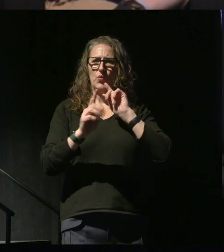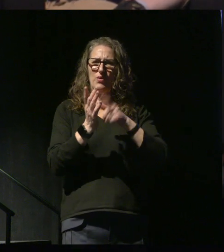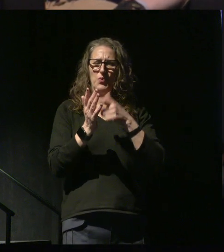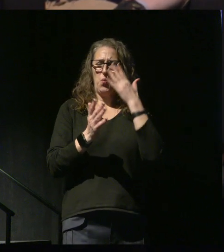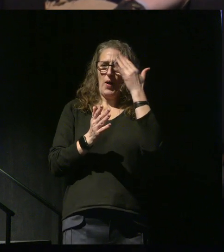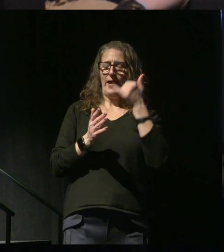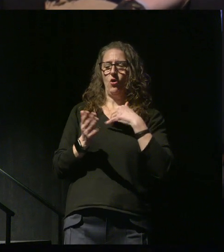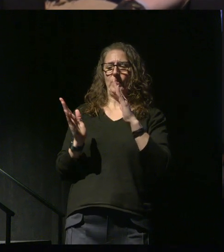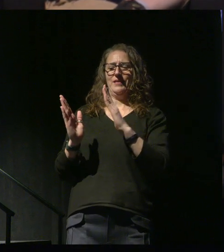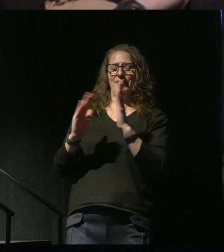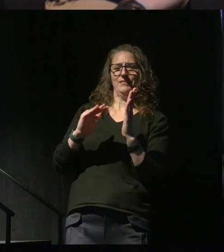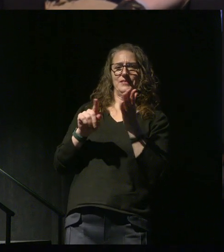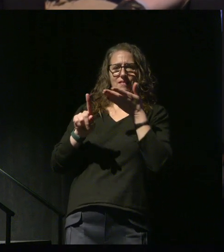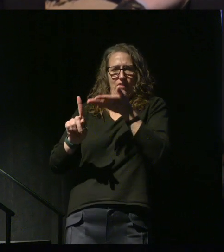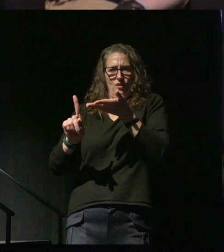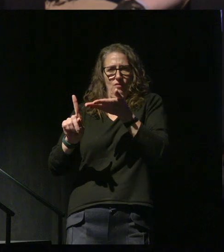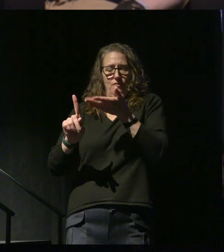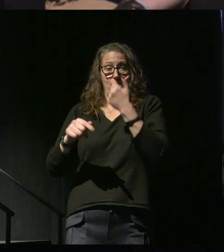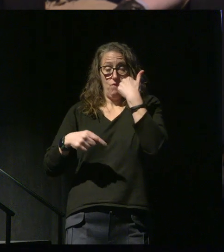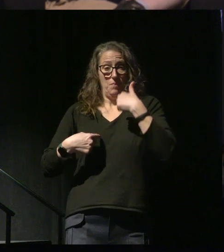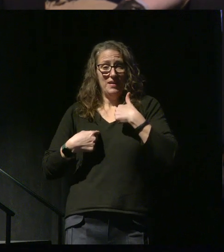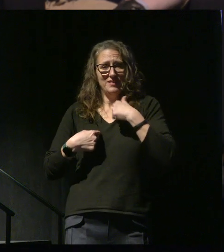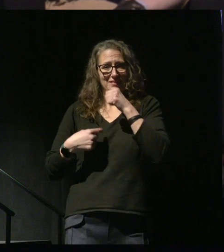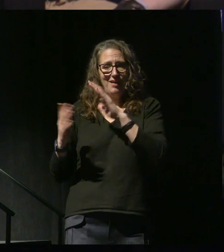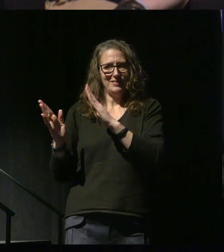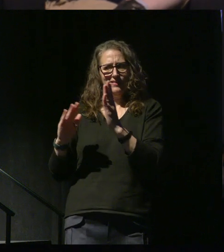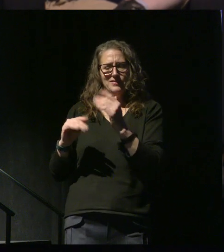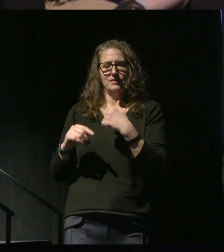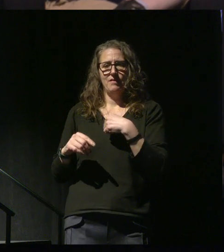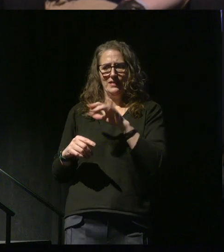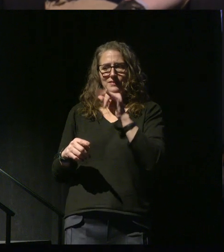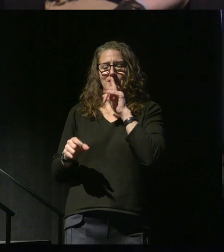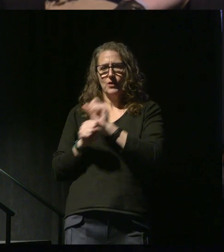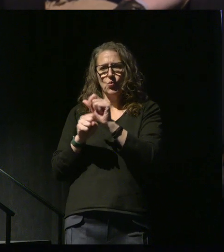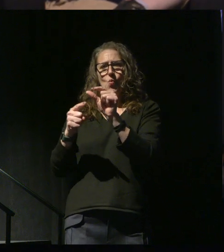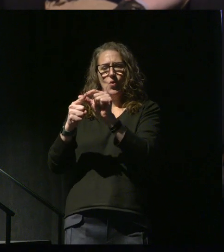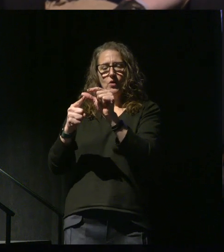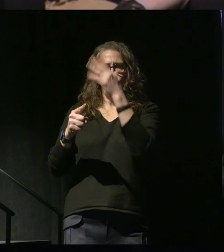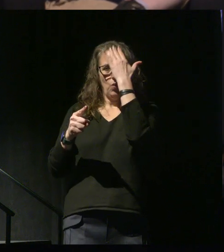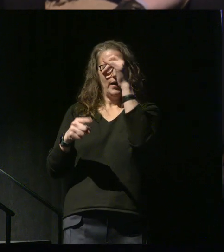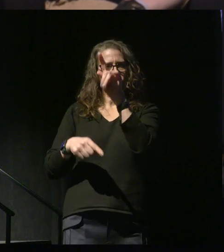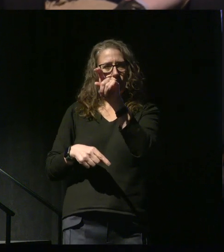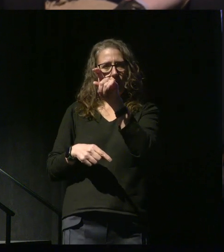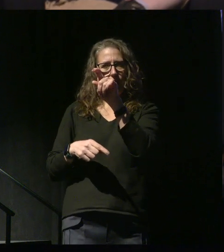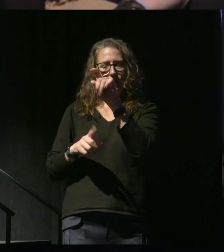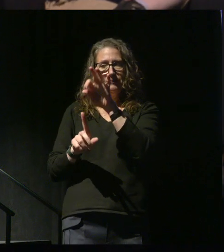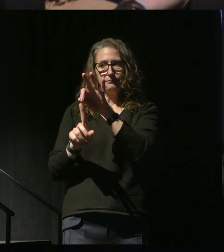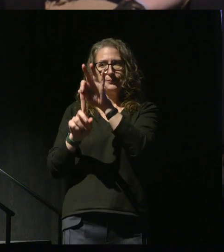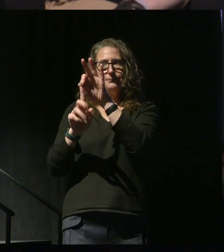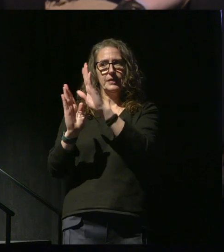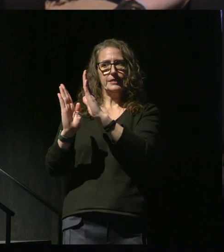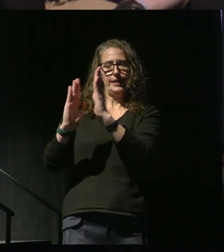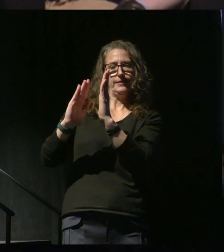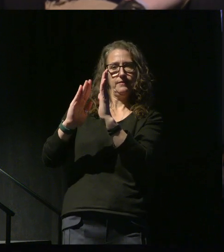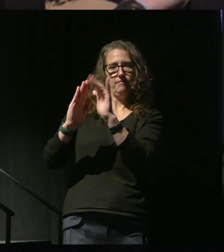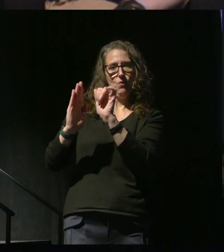To me it's not italicized. Yeah, right, to me it's a word. Yeah. And why should I slant it in that way?